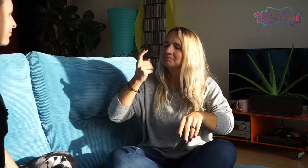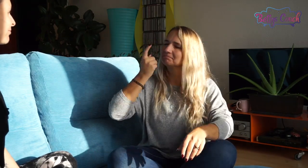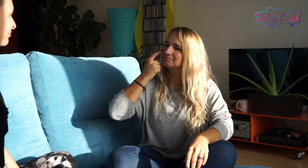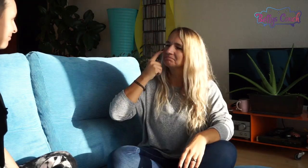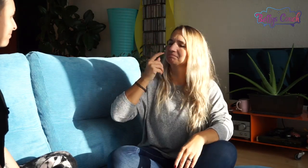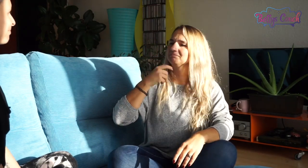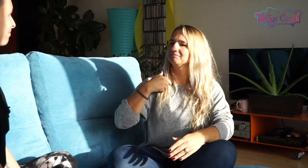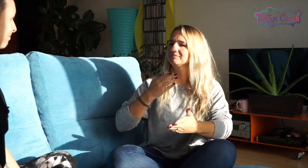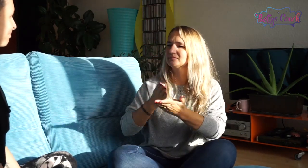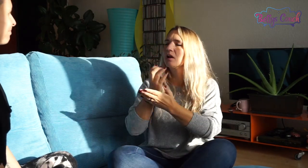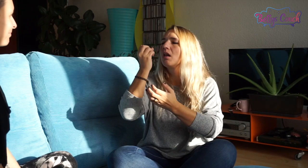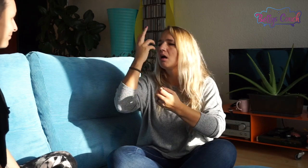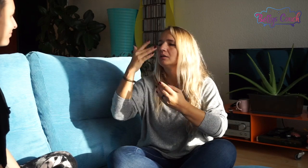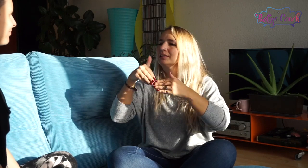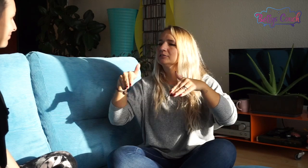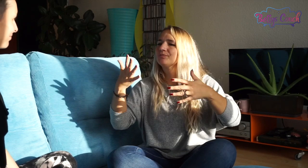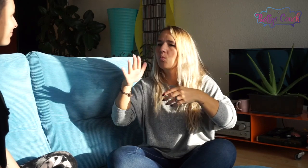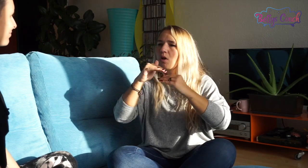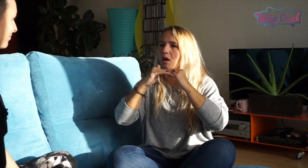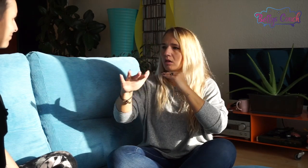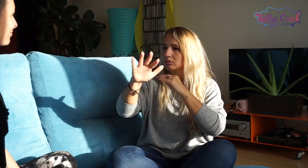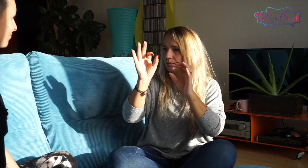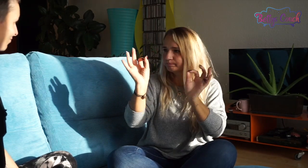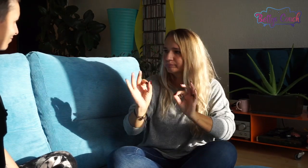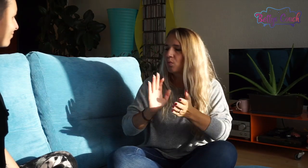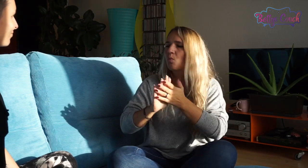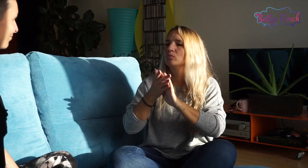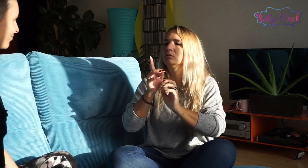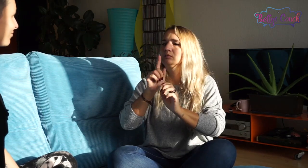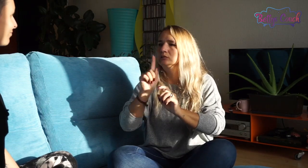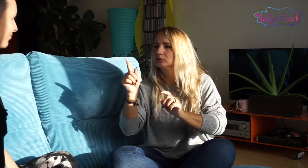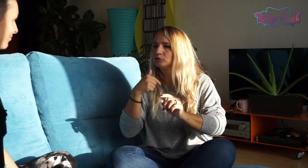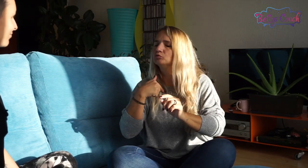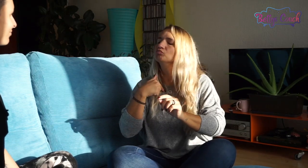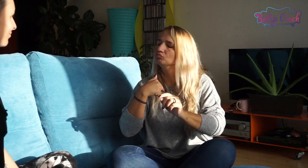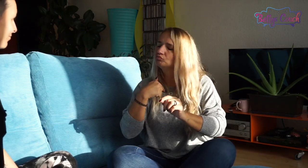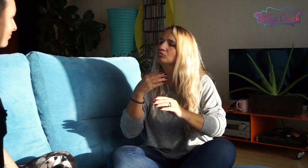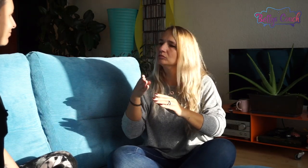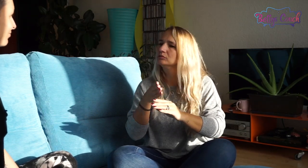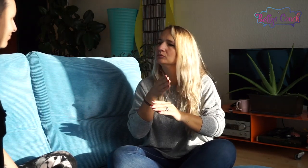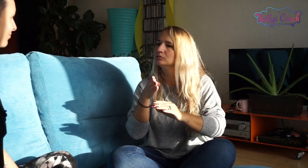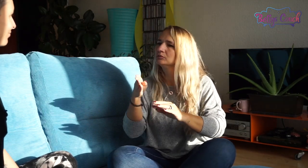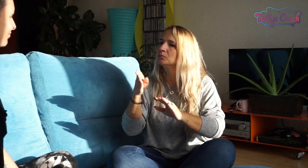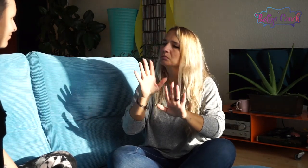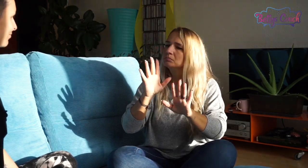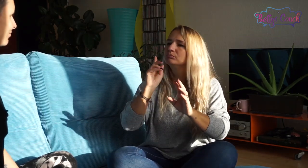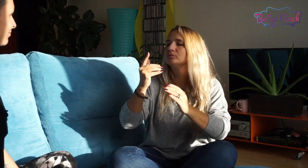I decided to do that. No matter what limitations awaited me in other countries, I will go my way somehow.